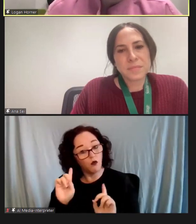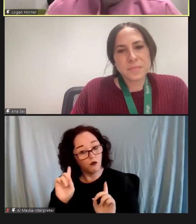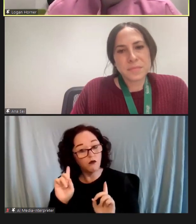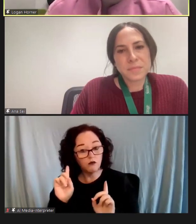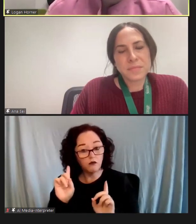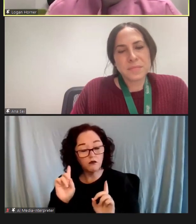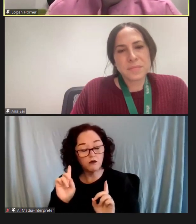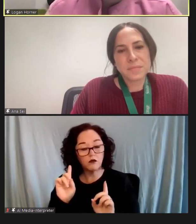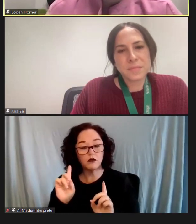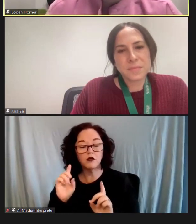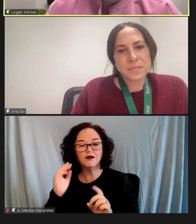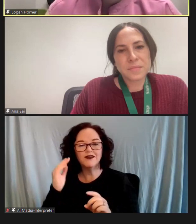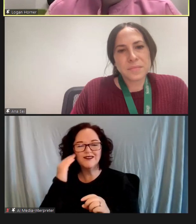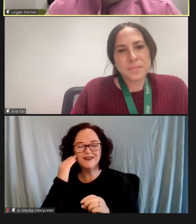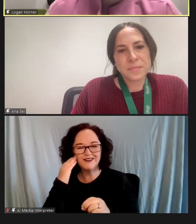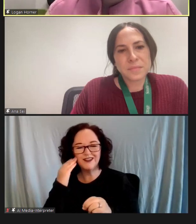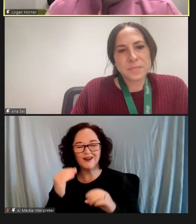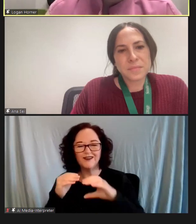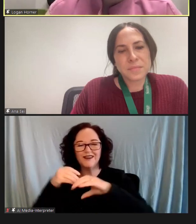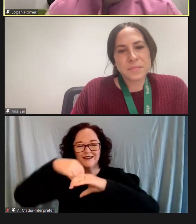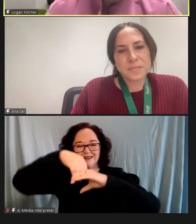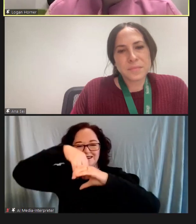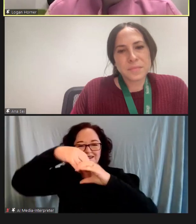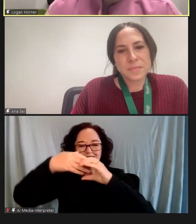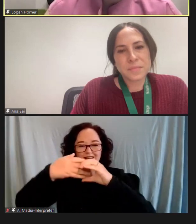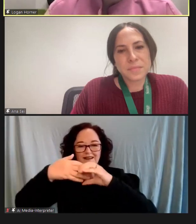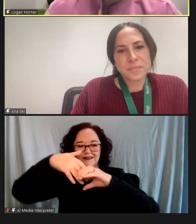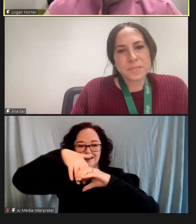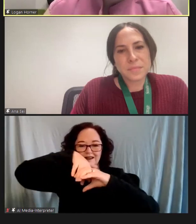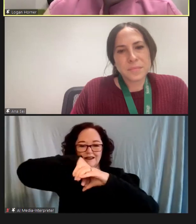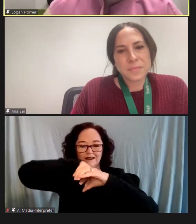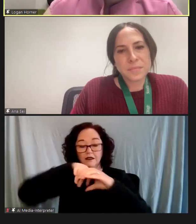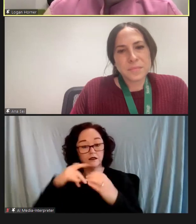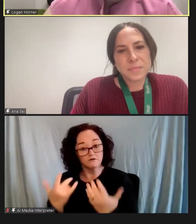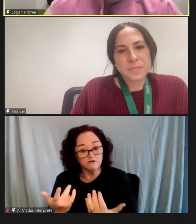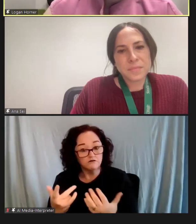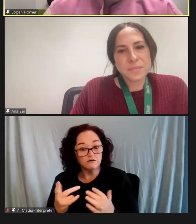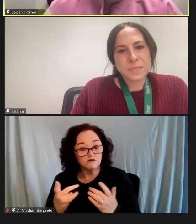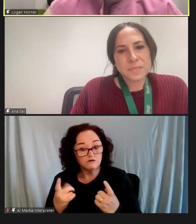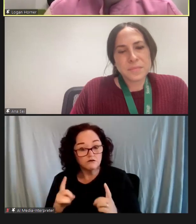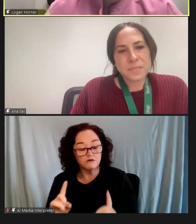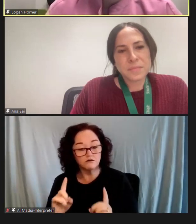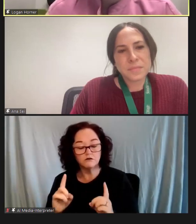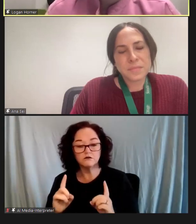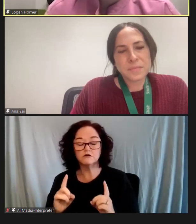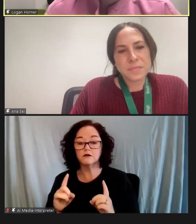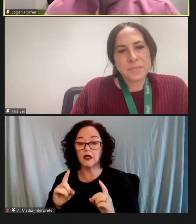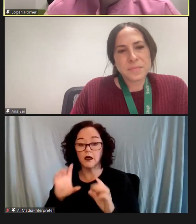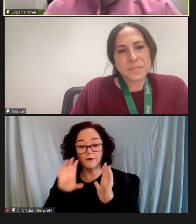hair cells are functioning Imaging shows